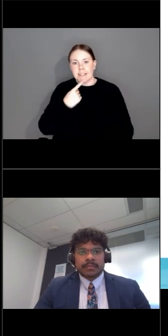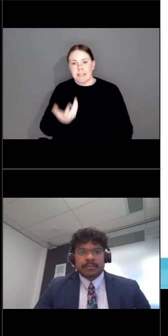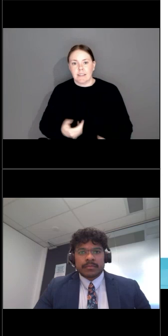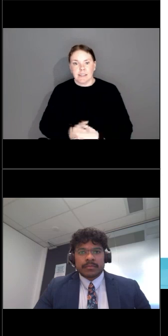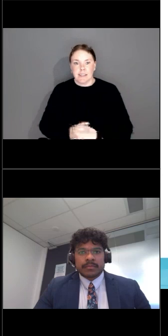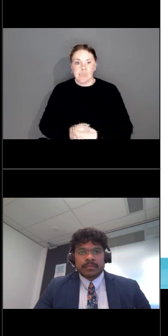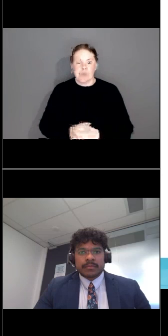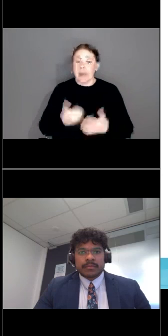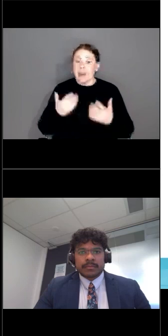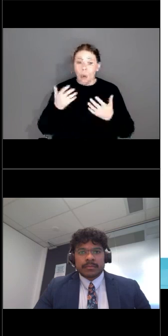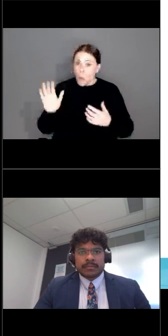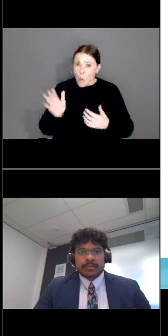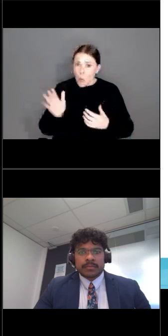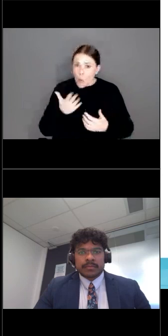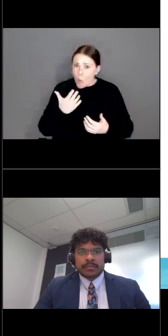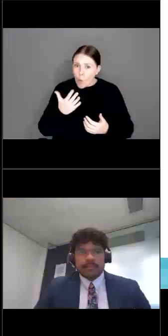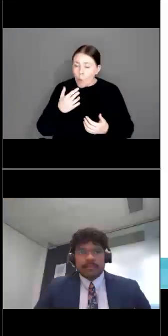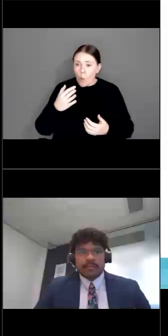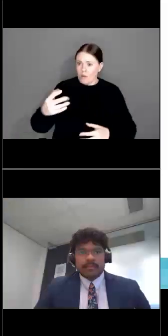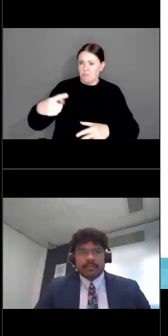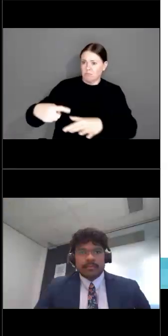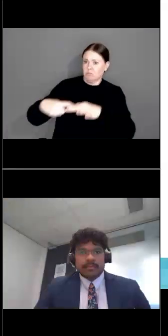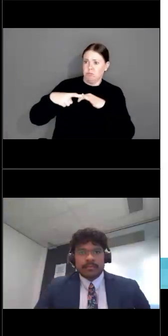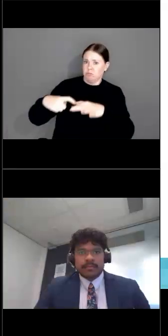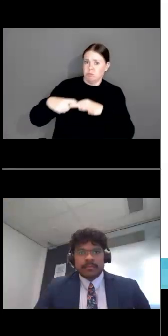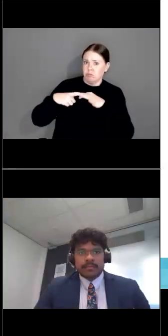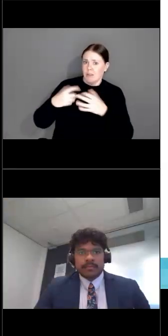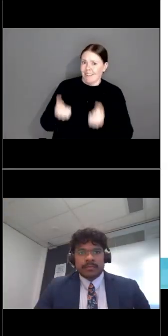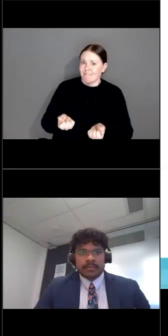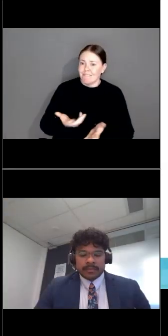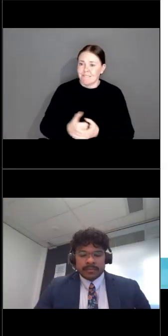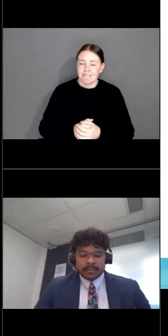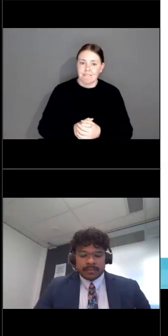can always ask questions but sometimes unless you can show it and someone you show the story